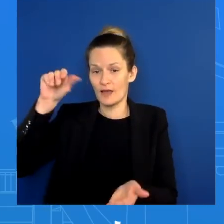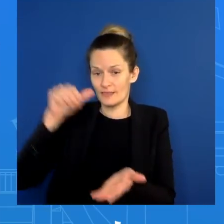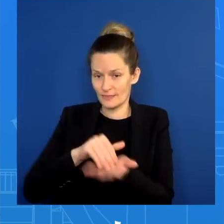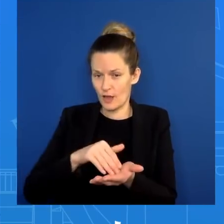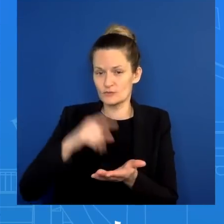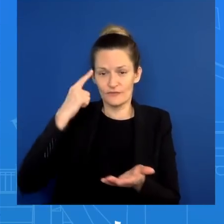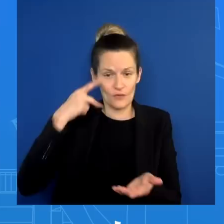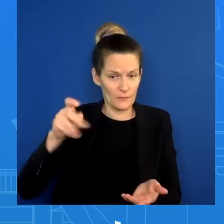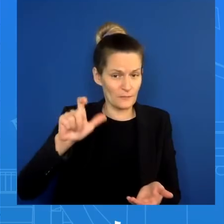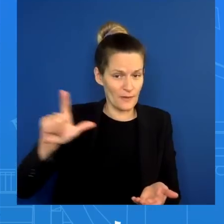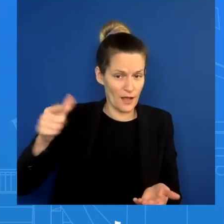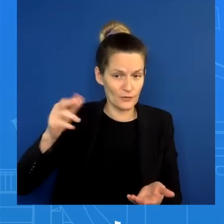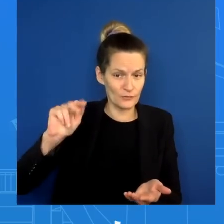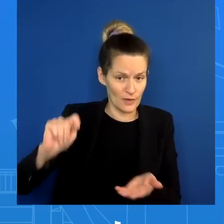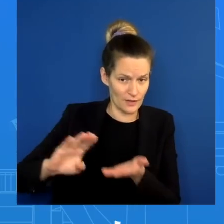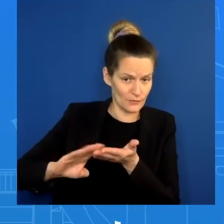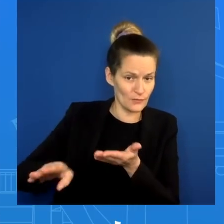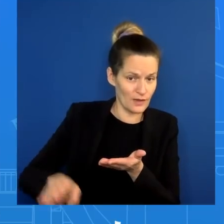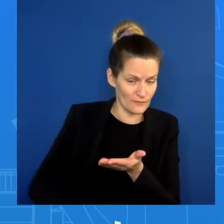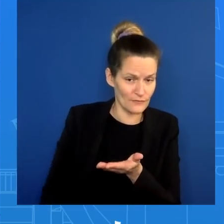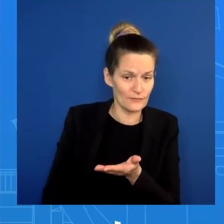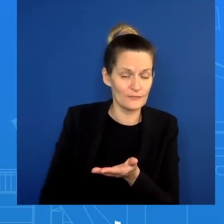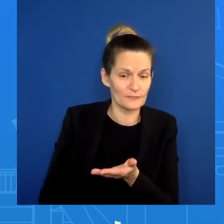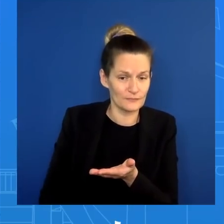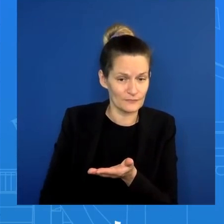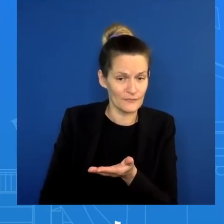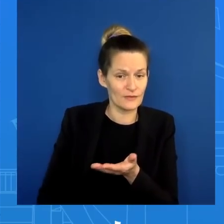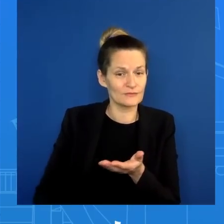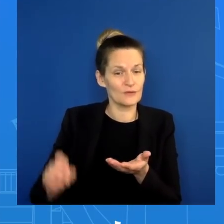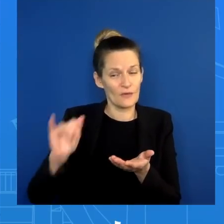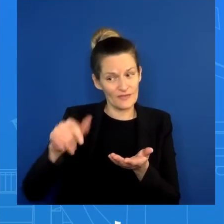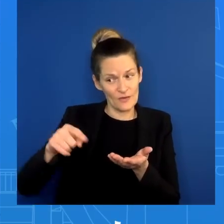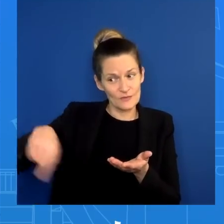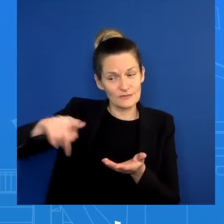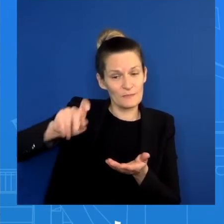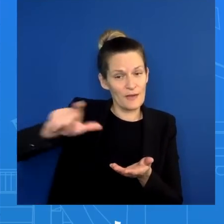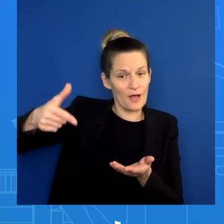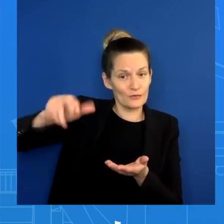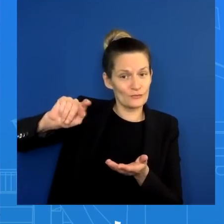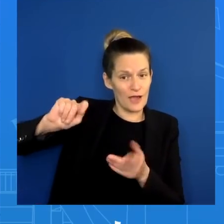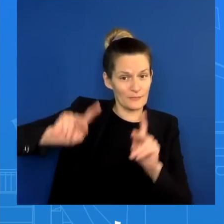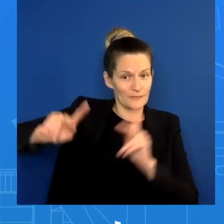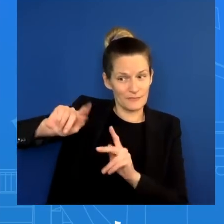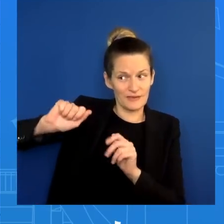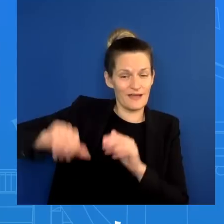and half of that half of the Pell Grant recipients or 30,000 household, $3,000 a year household.